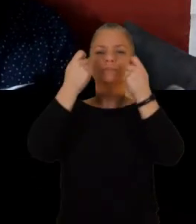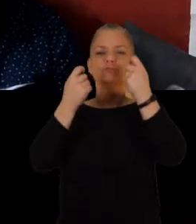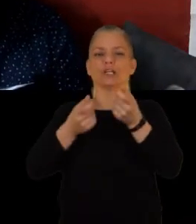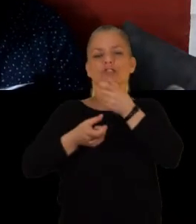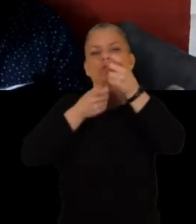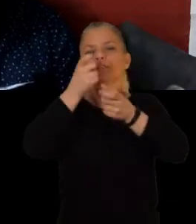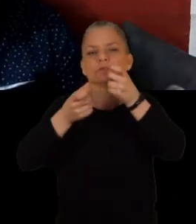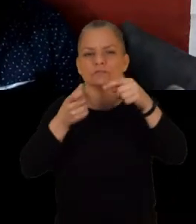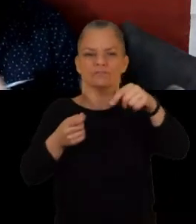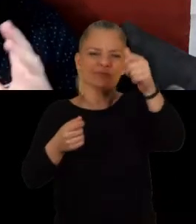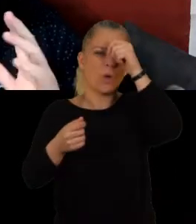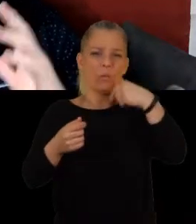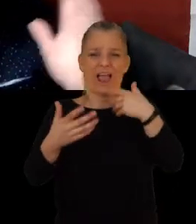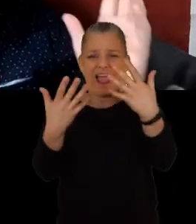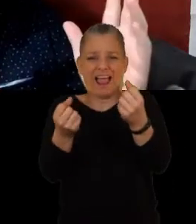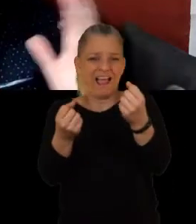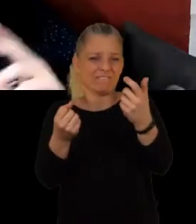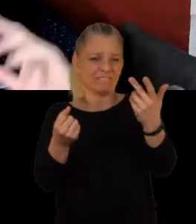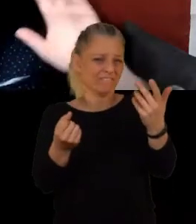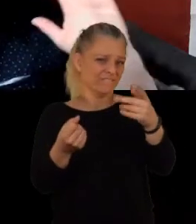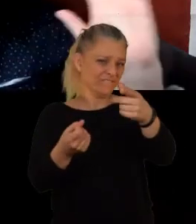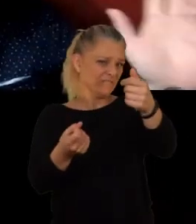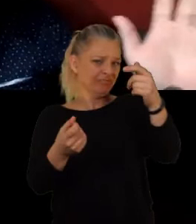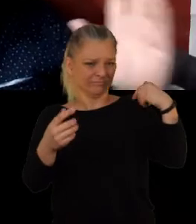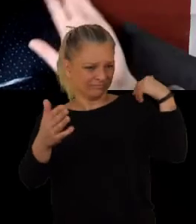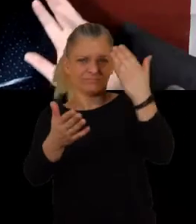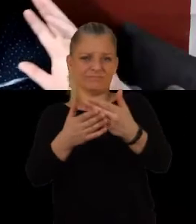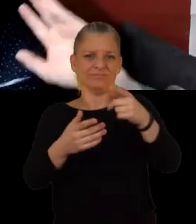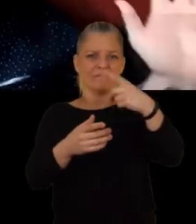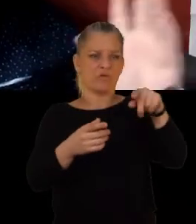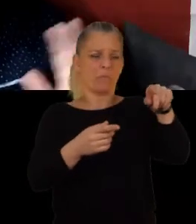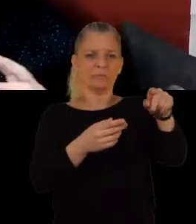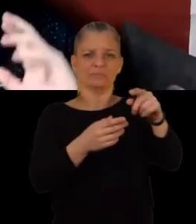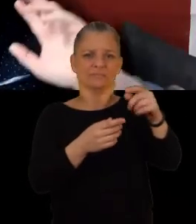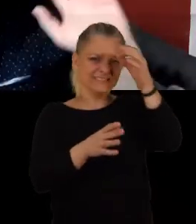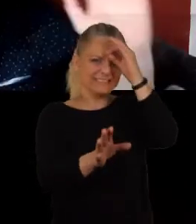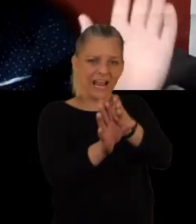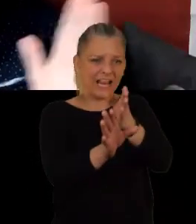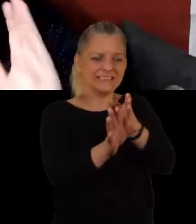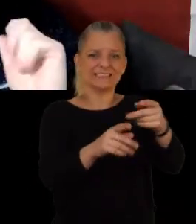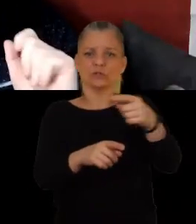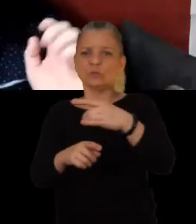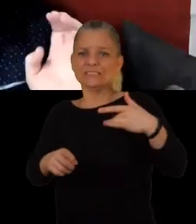expression you know we have all the way from kind of the you know anti-psychiatry to survivor